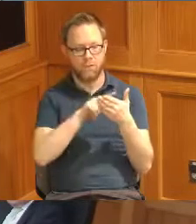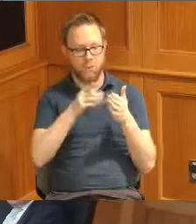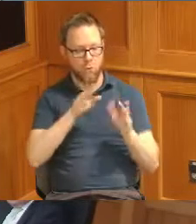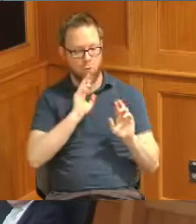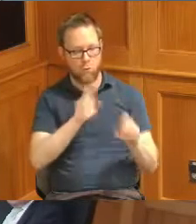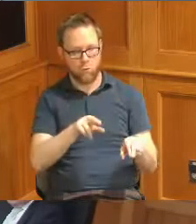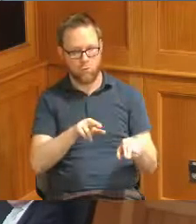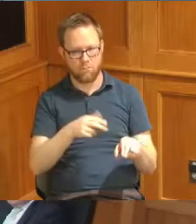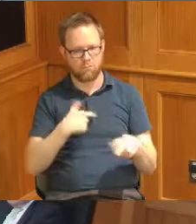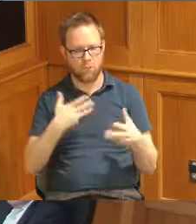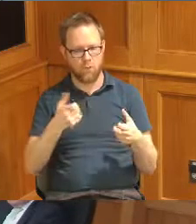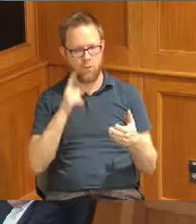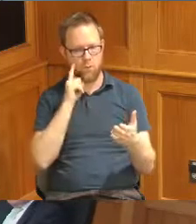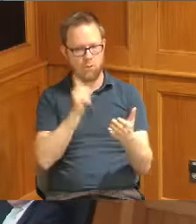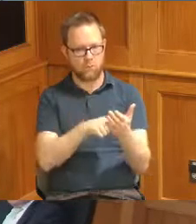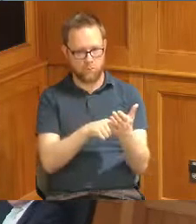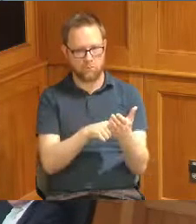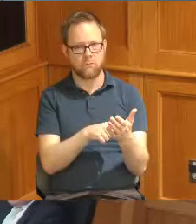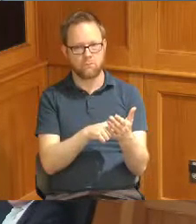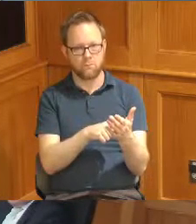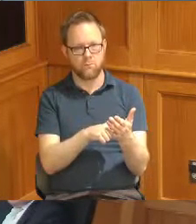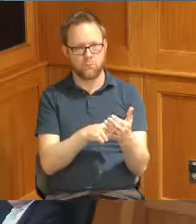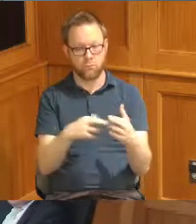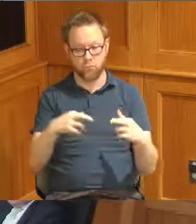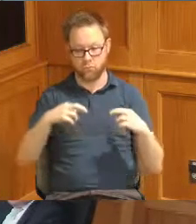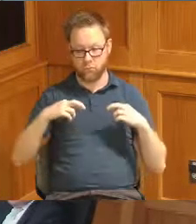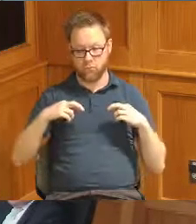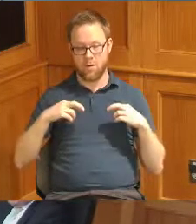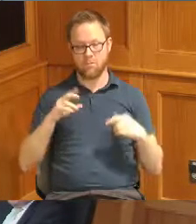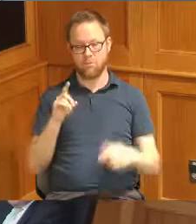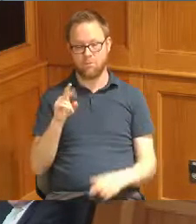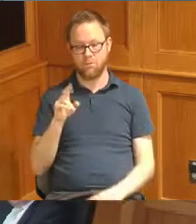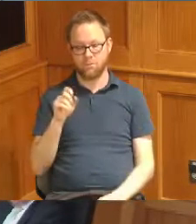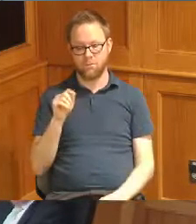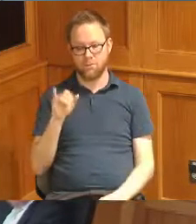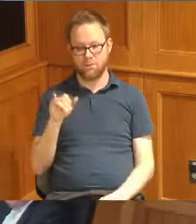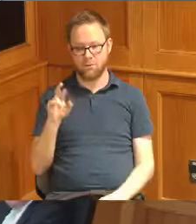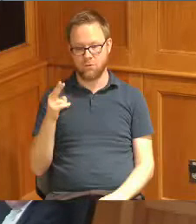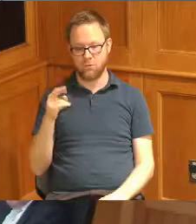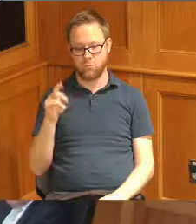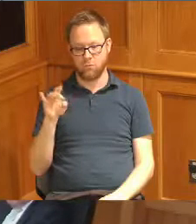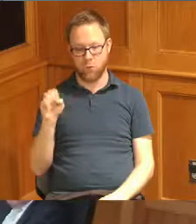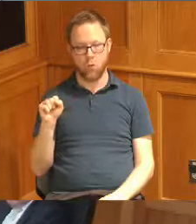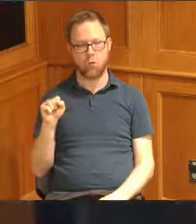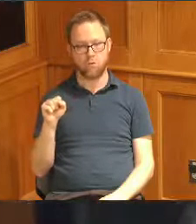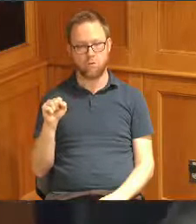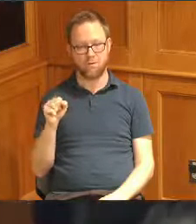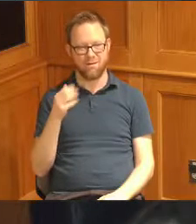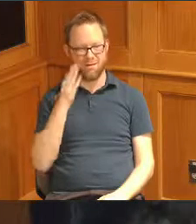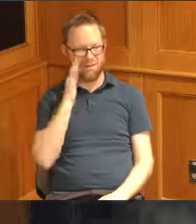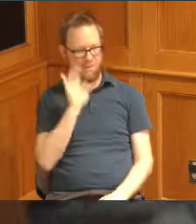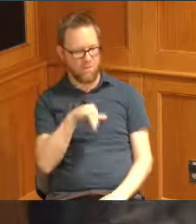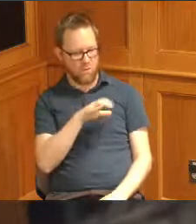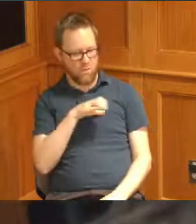to acknowledge retirement of Dusty Rhodes and I know that Commissioner Driehaus was there as